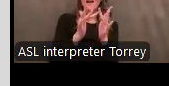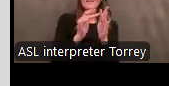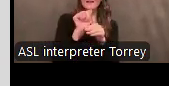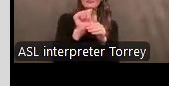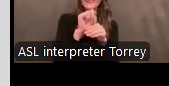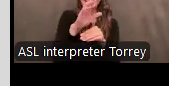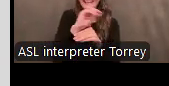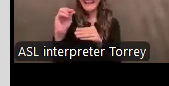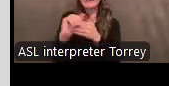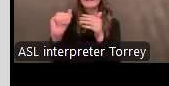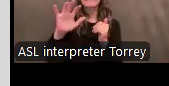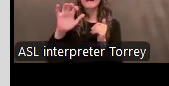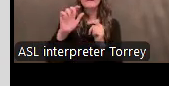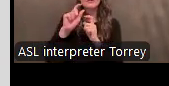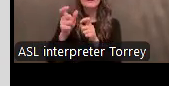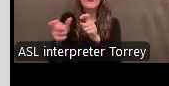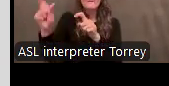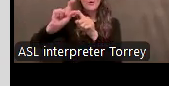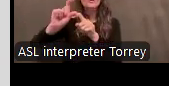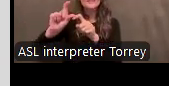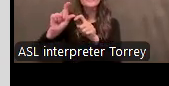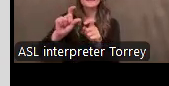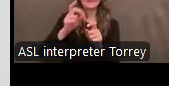see your name on Wisconsin's CDCP registry,